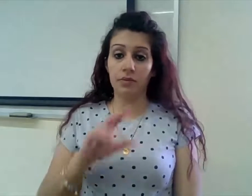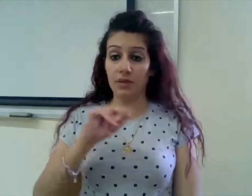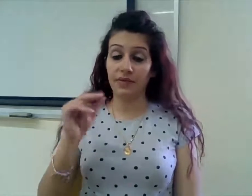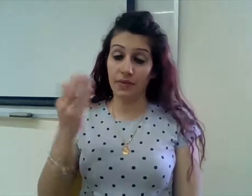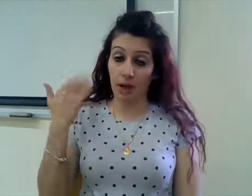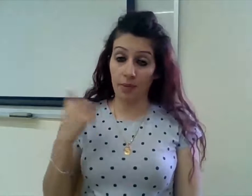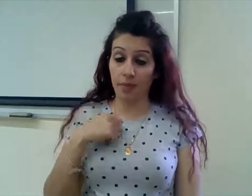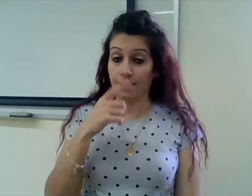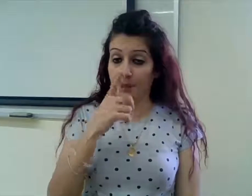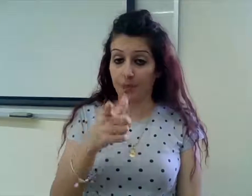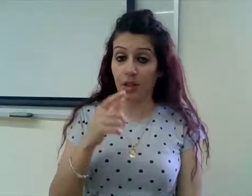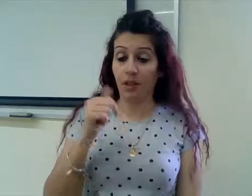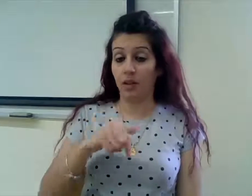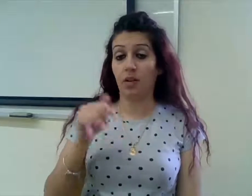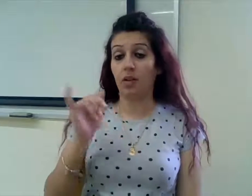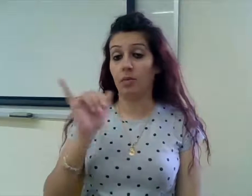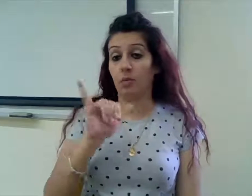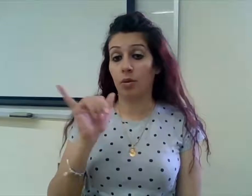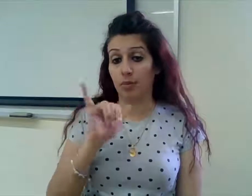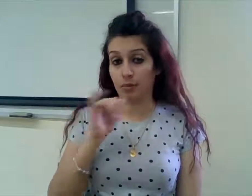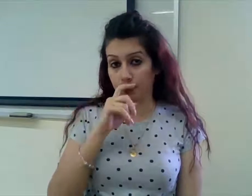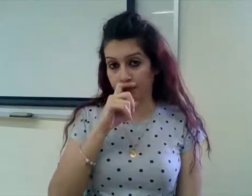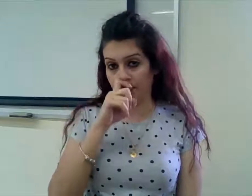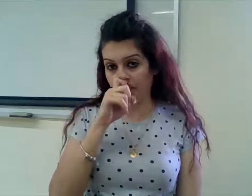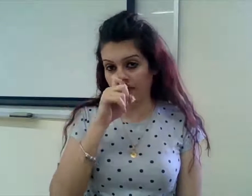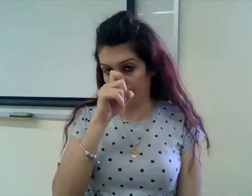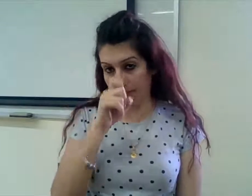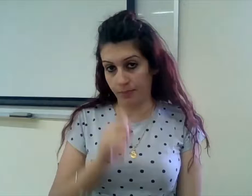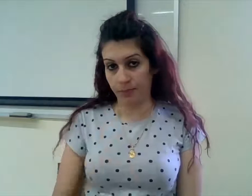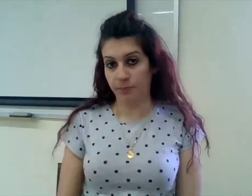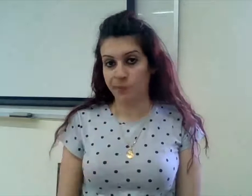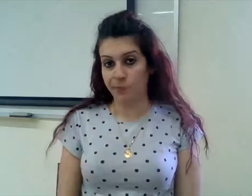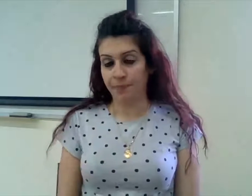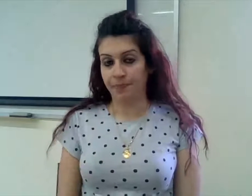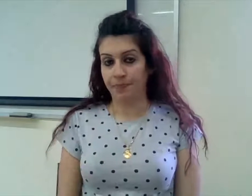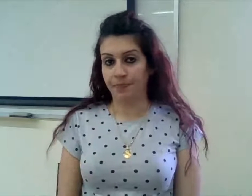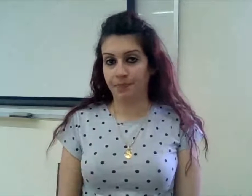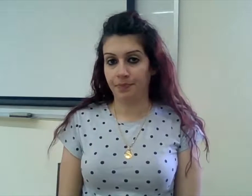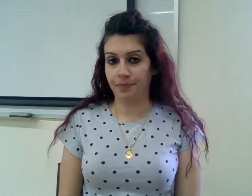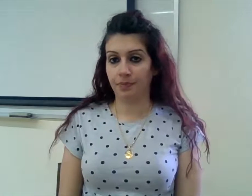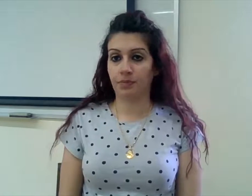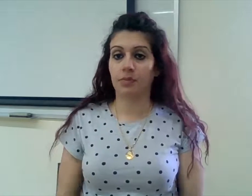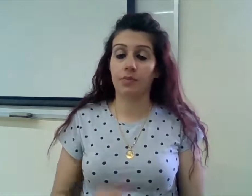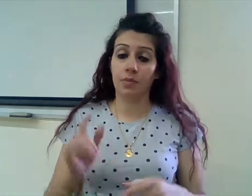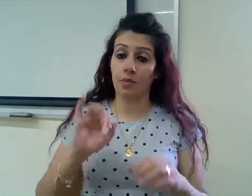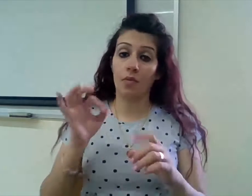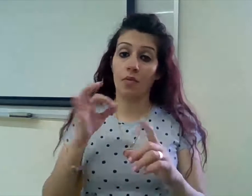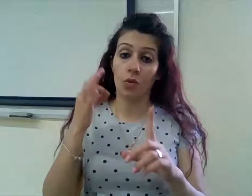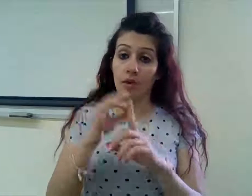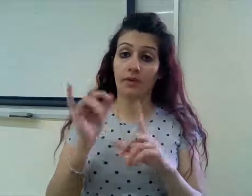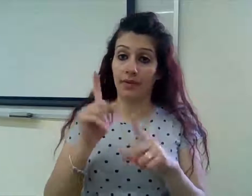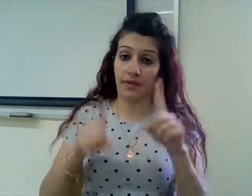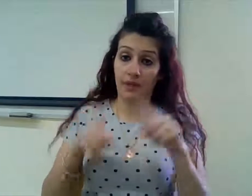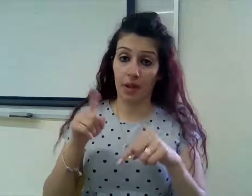what helps to support with that continuity but I think the reality is it's really hard to connect with people during these times